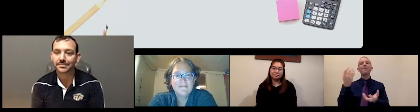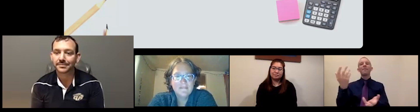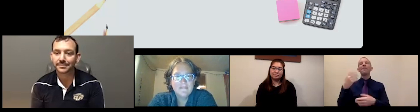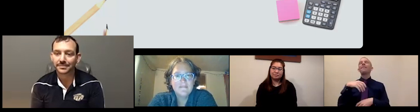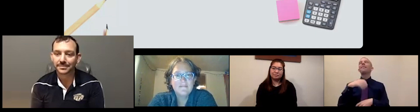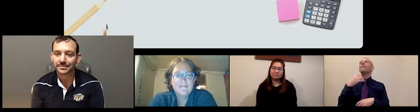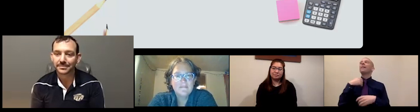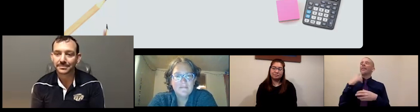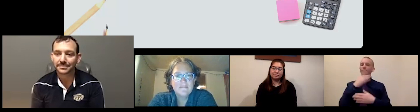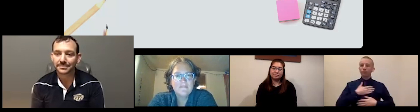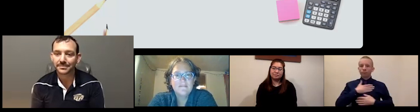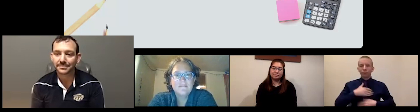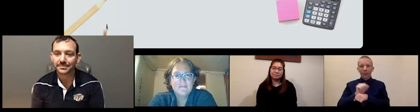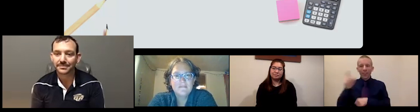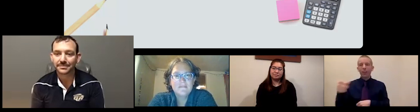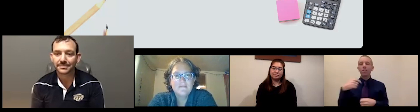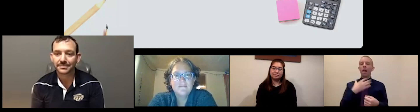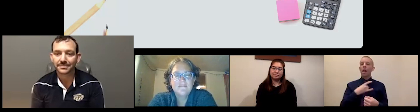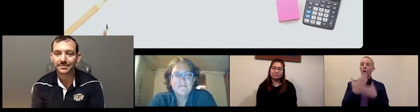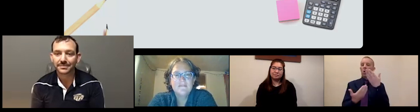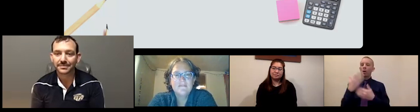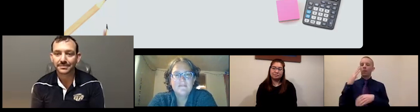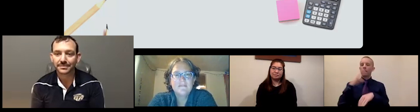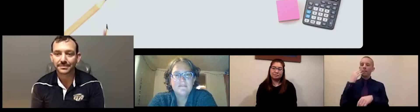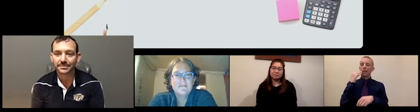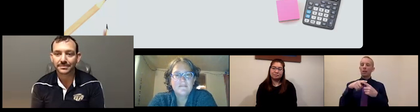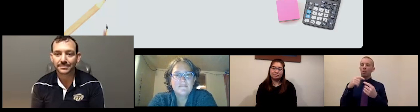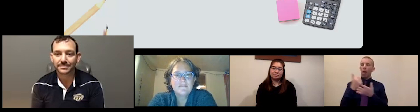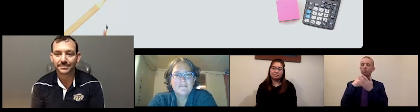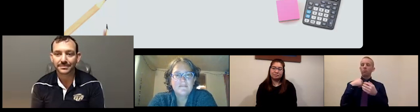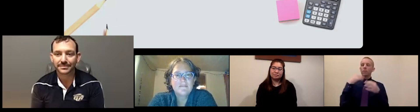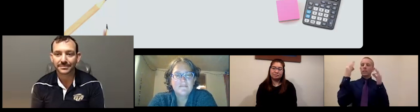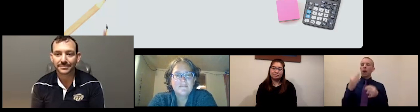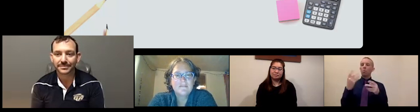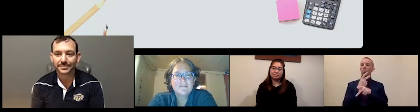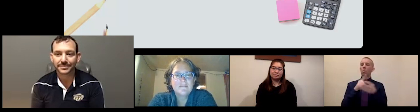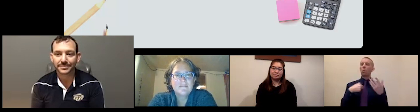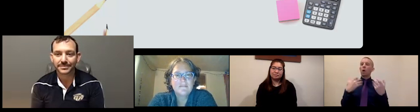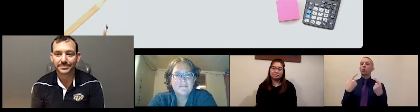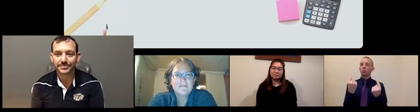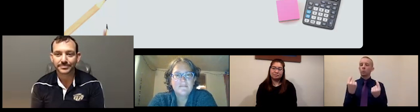I really enjoyed working there. I like hands-on experience to help me decide what I wanted to do.